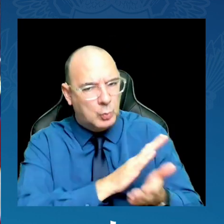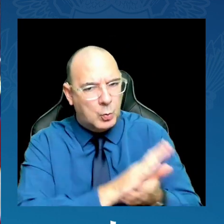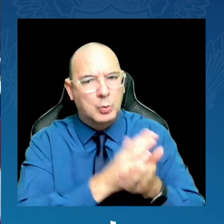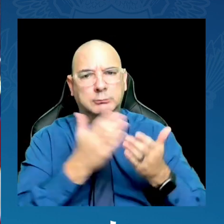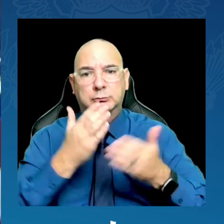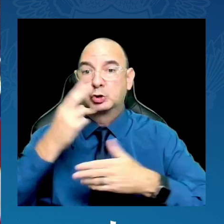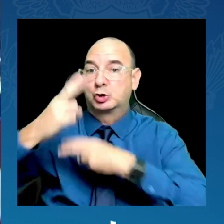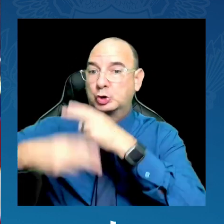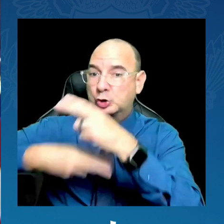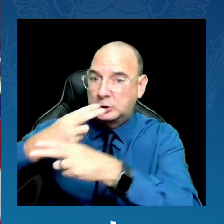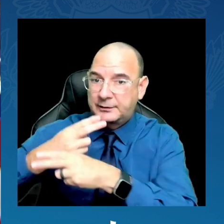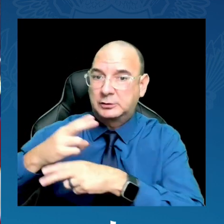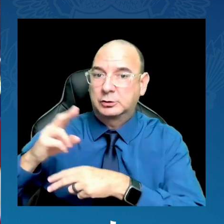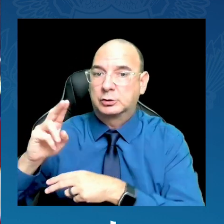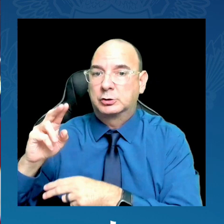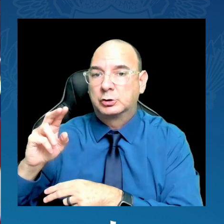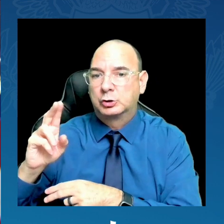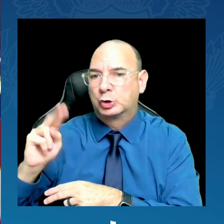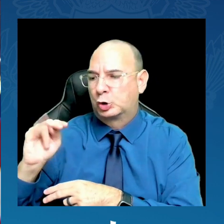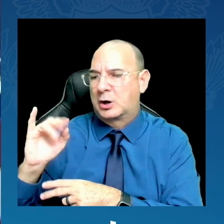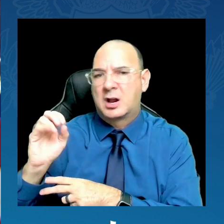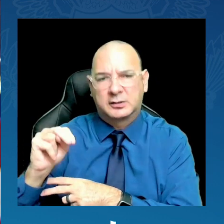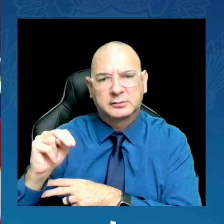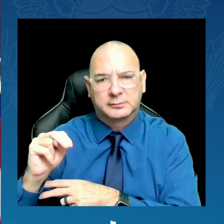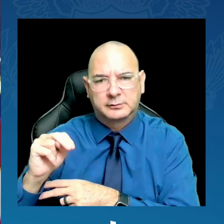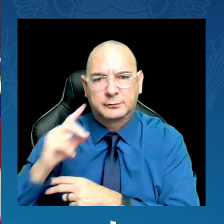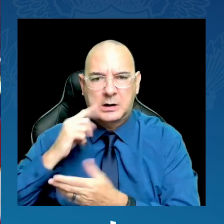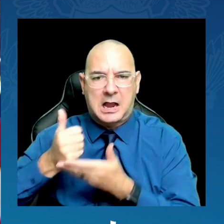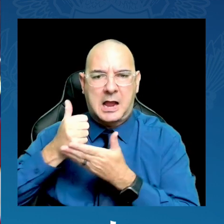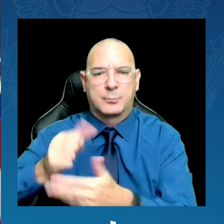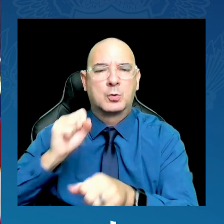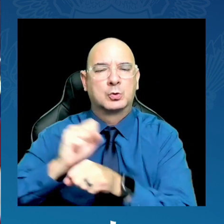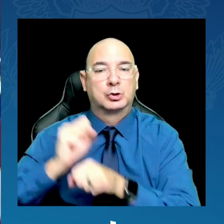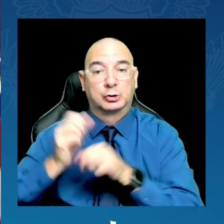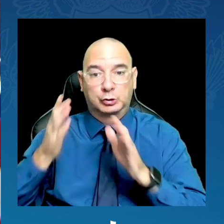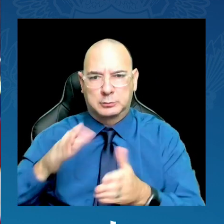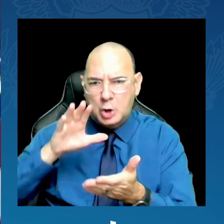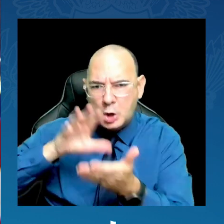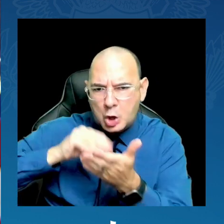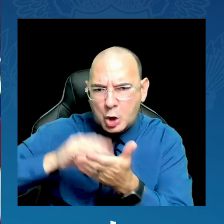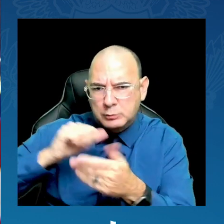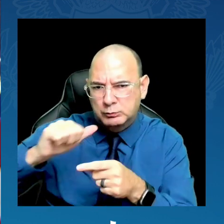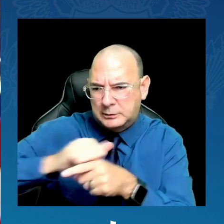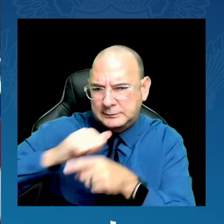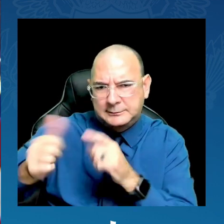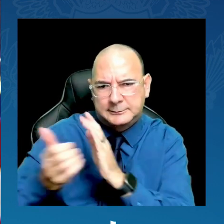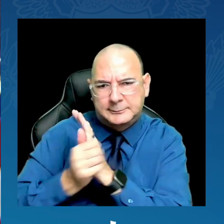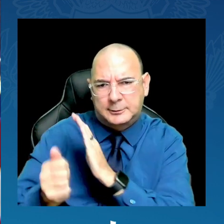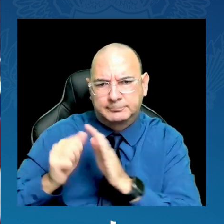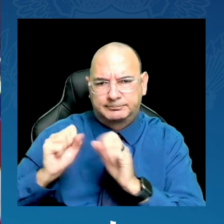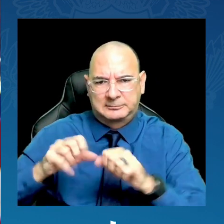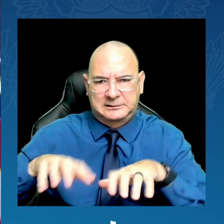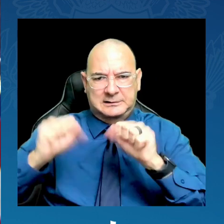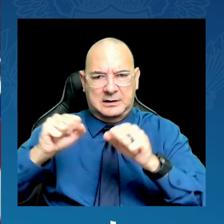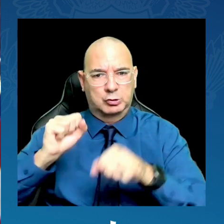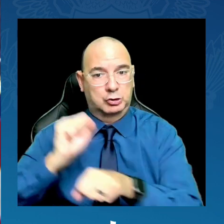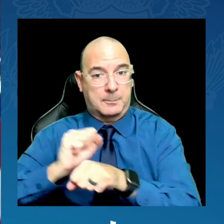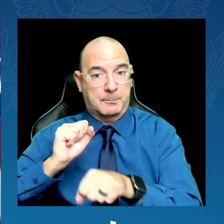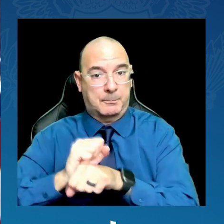learn the skills they need to take on the new jobs that are being created in the space industry